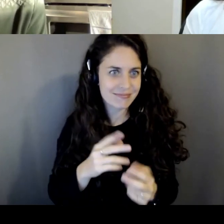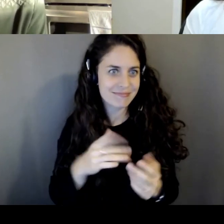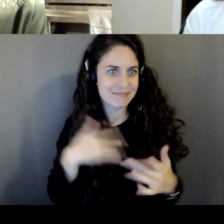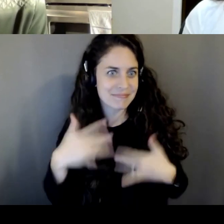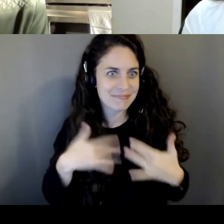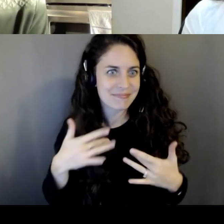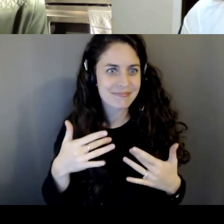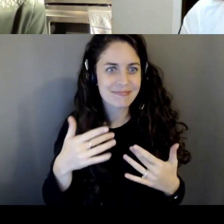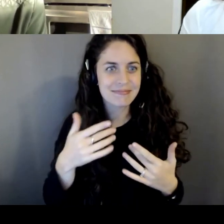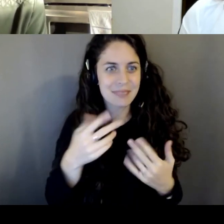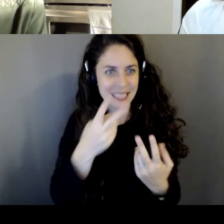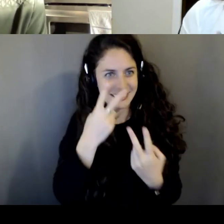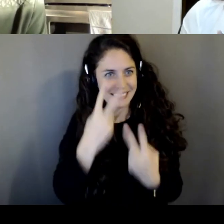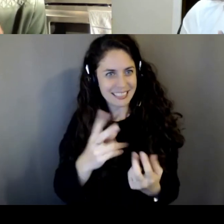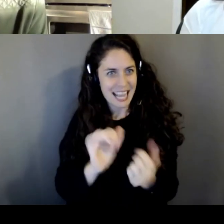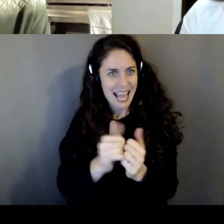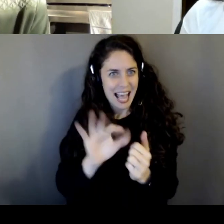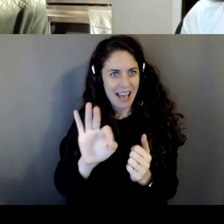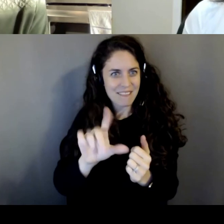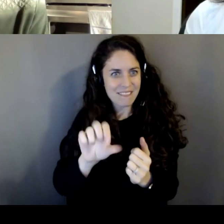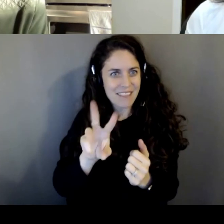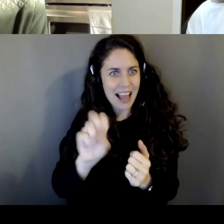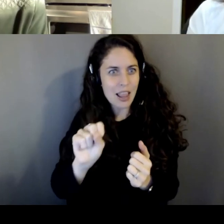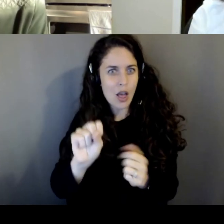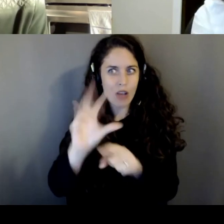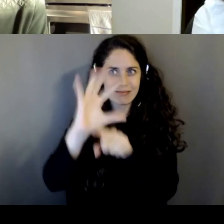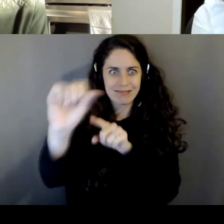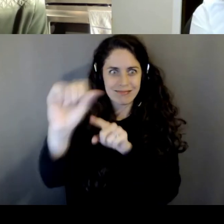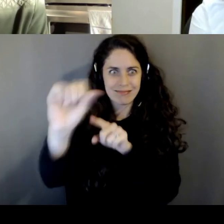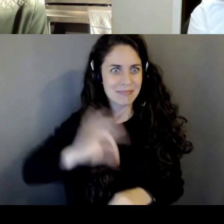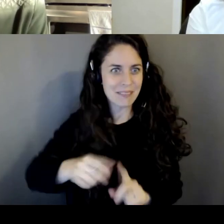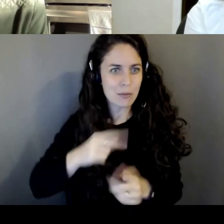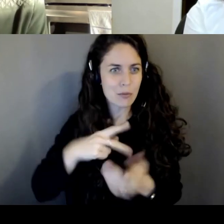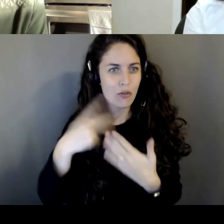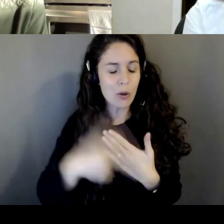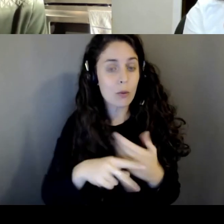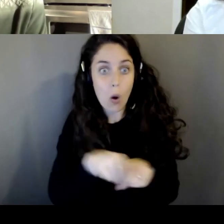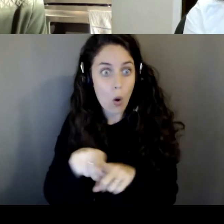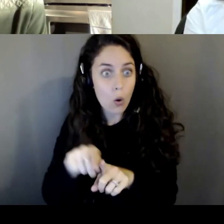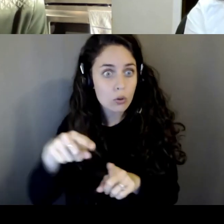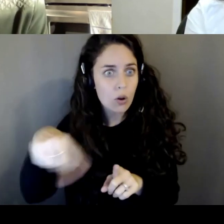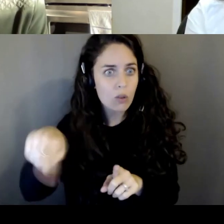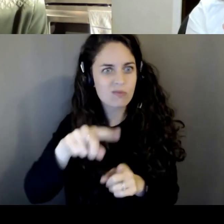to see how those Fellows are benefiting from that program, but also these wonderful lessons that you